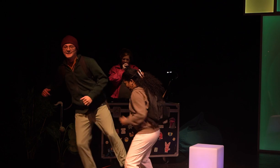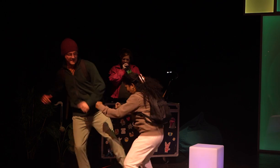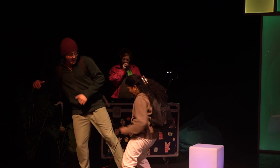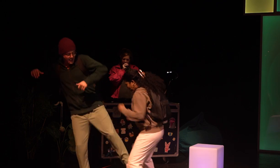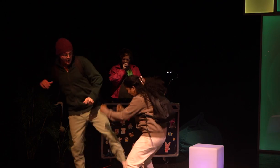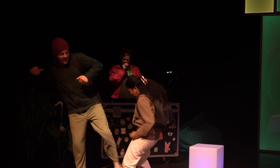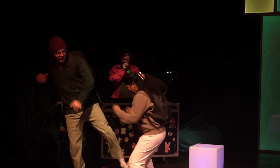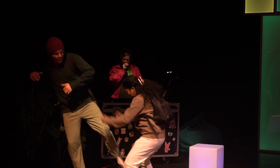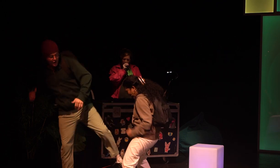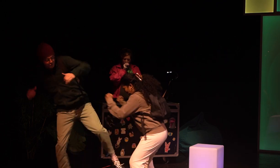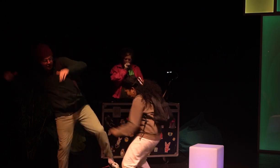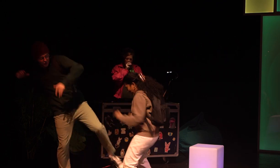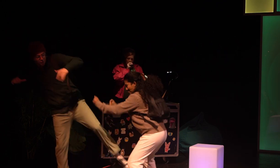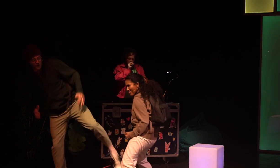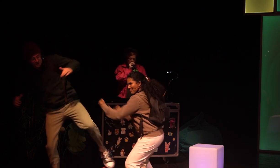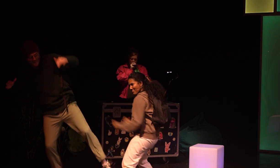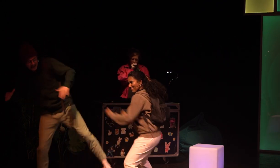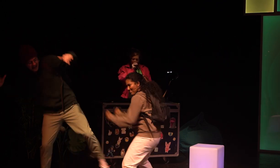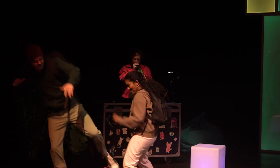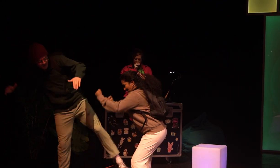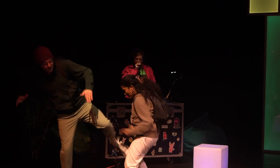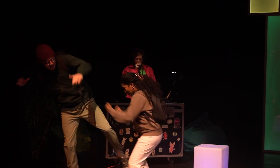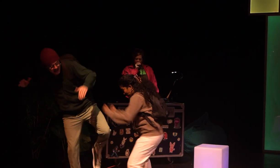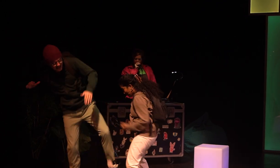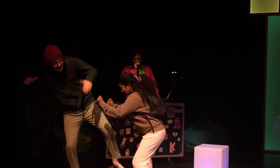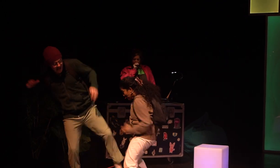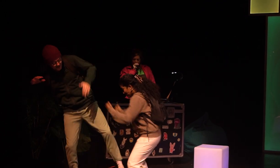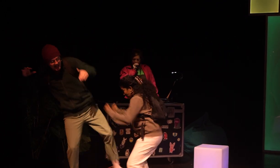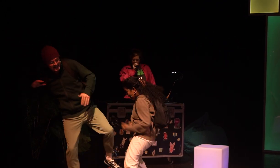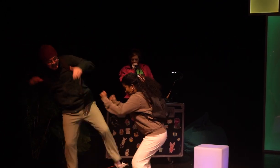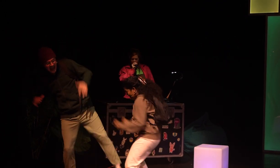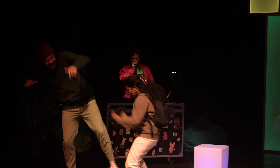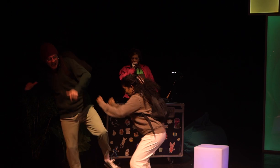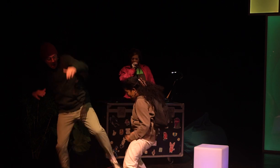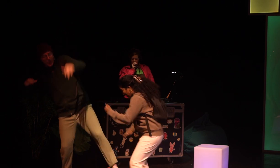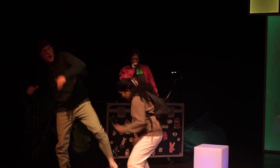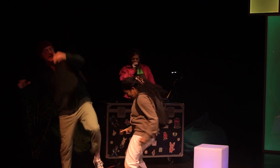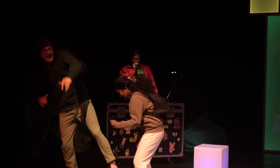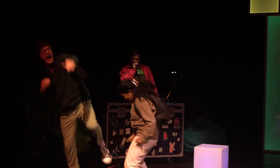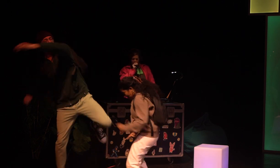at 200 thrust a minute with his nasty lipstick dick poking out